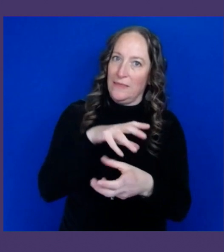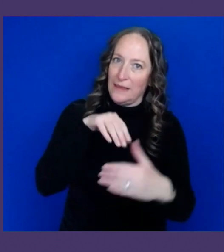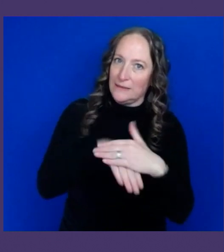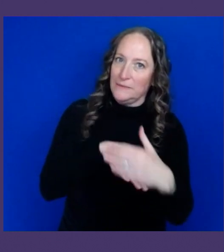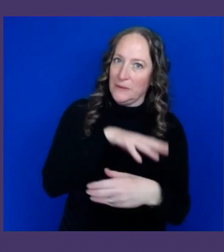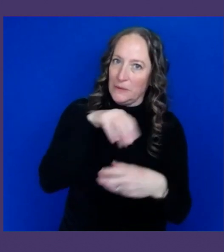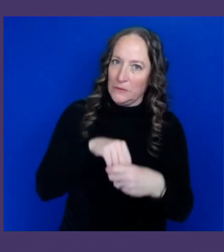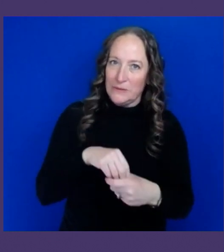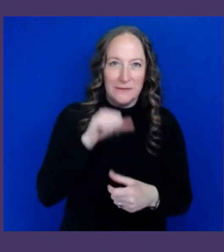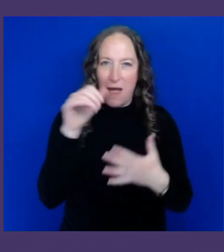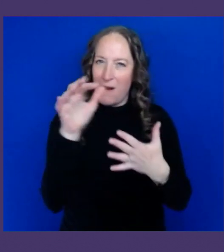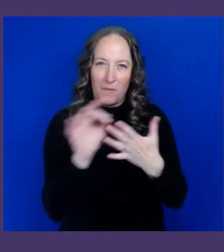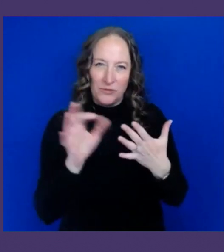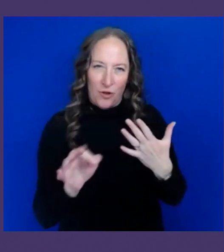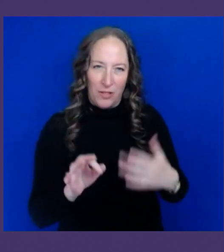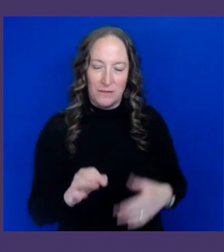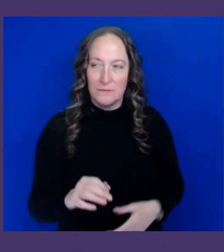Jamie Dean: I love what you're saying,